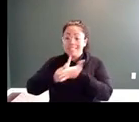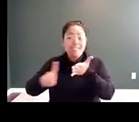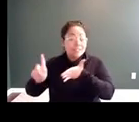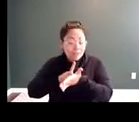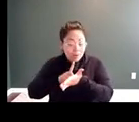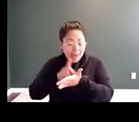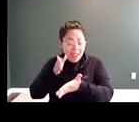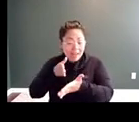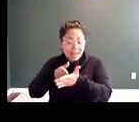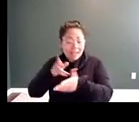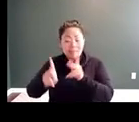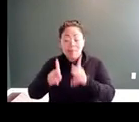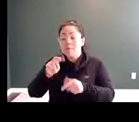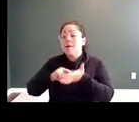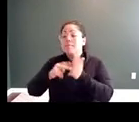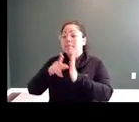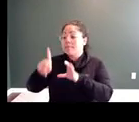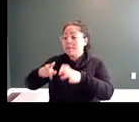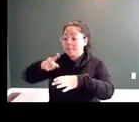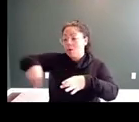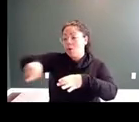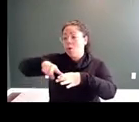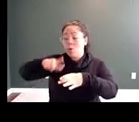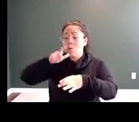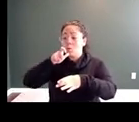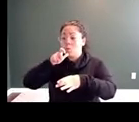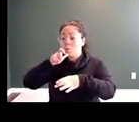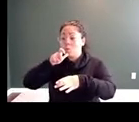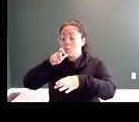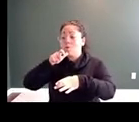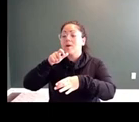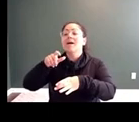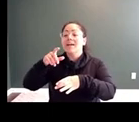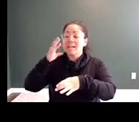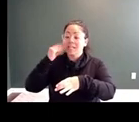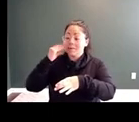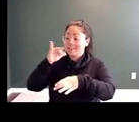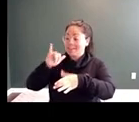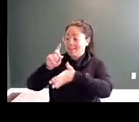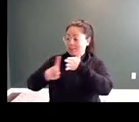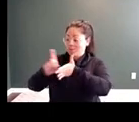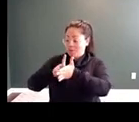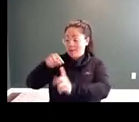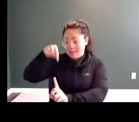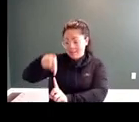then those people who would be discriminated against would also be covered under national origin discrimination.